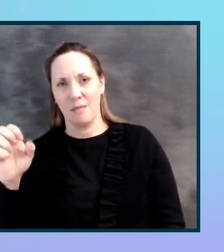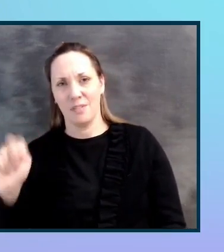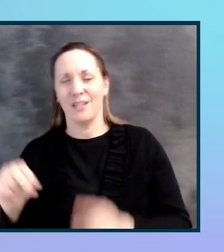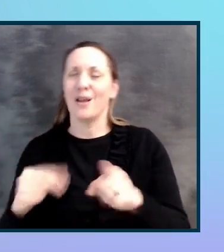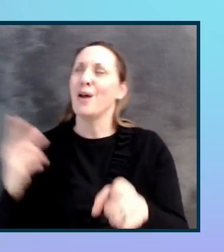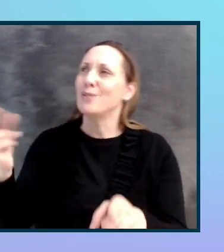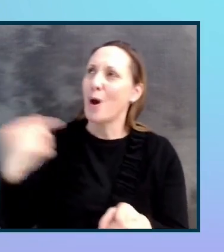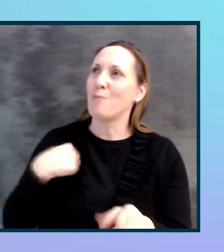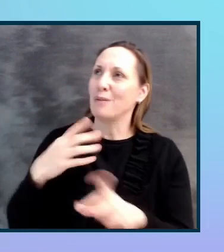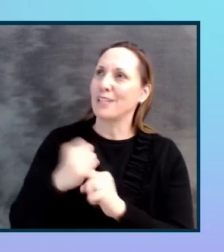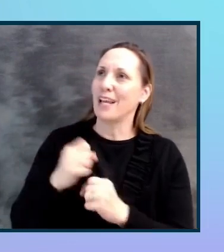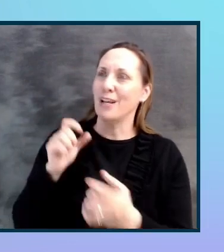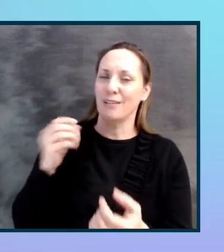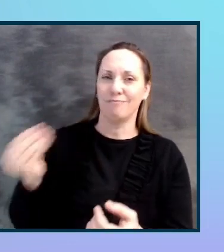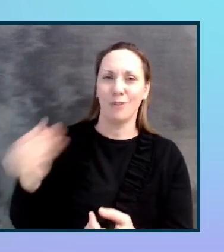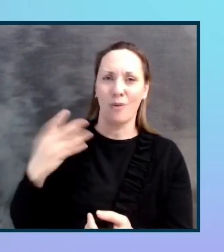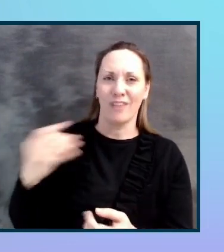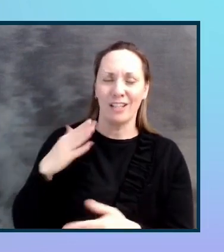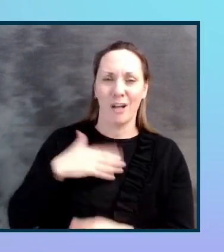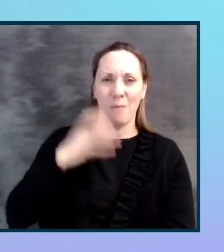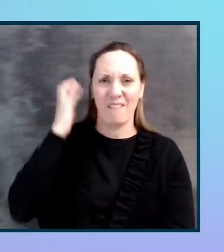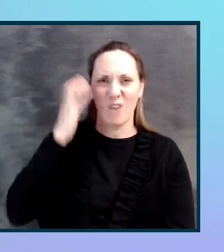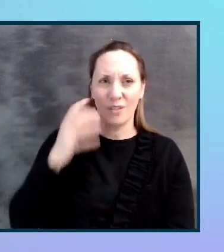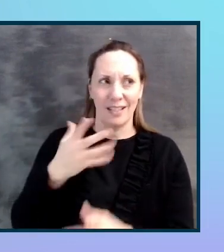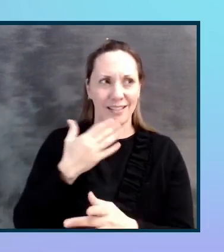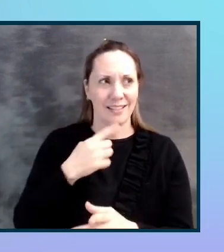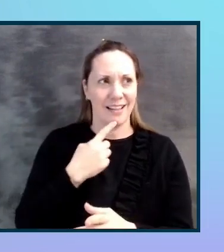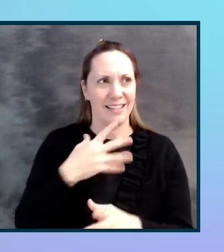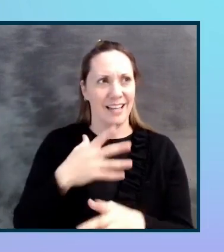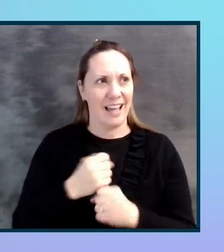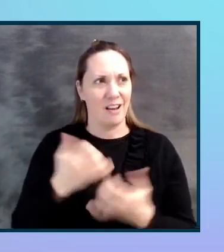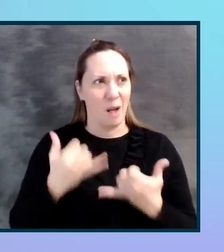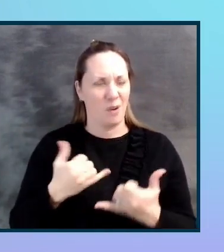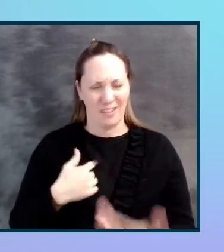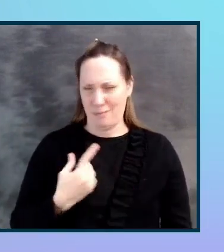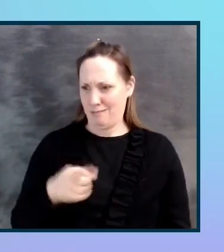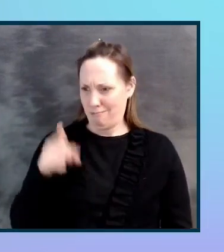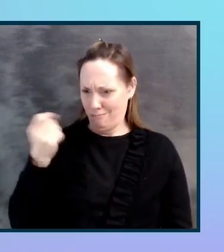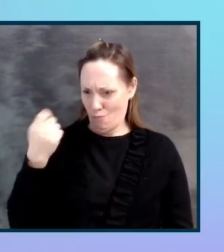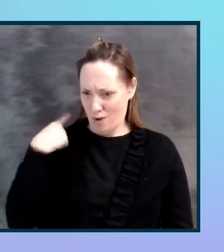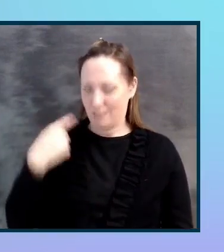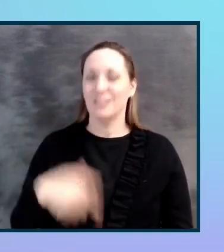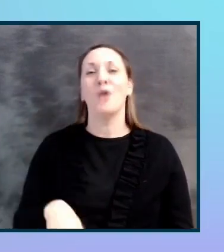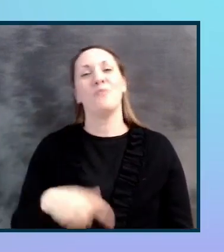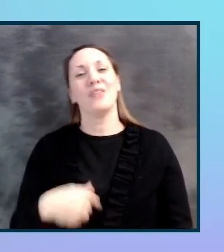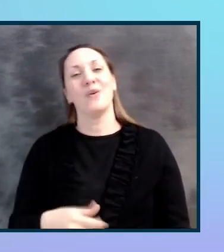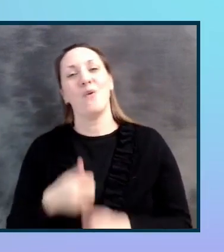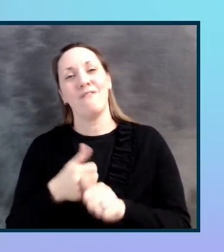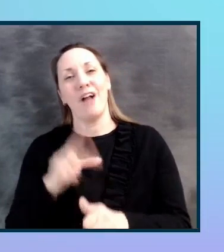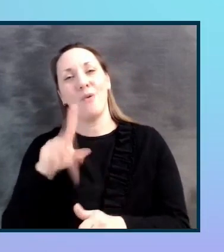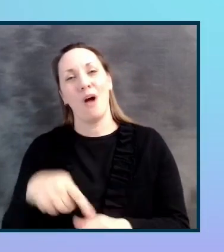and there is like GitHub create stuff there, I'm like what in the world. Yeah, so we'll follow up with you offline Sean.